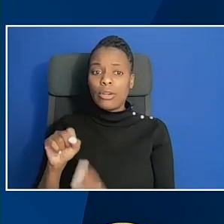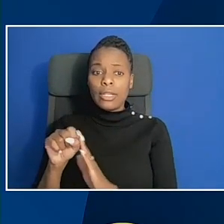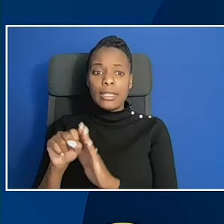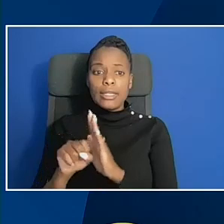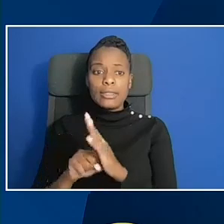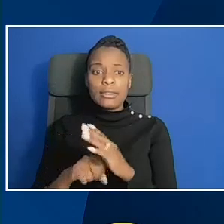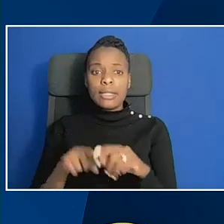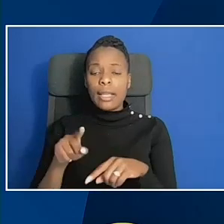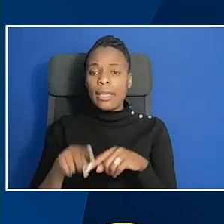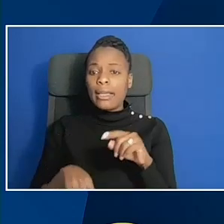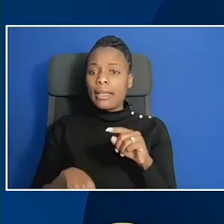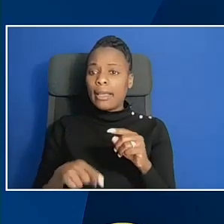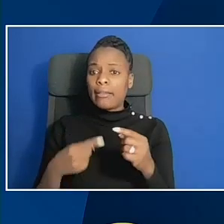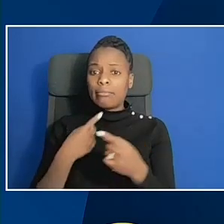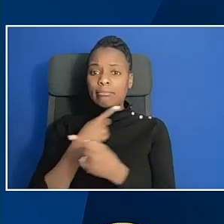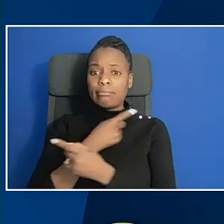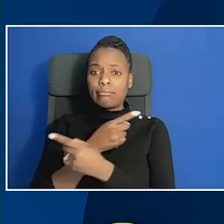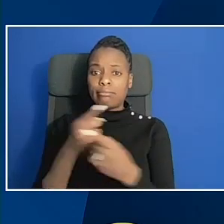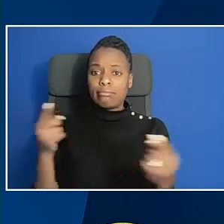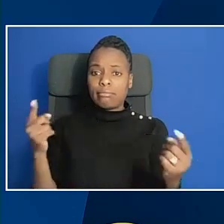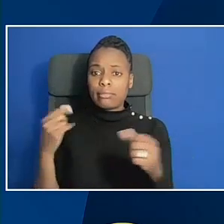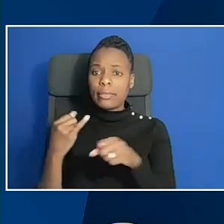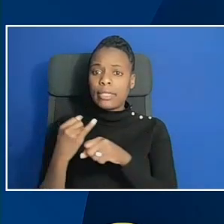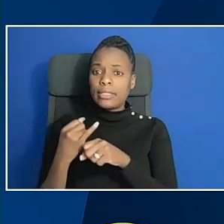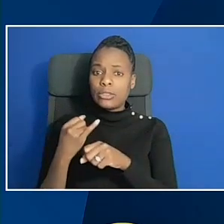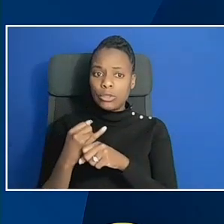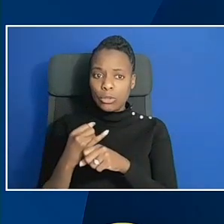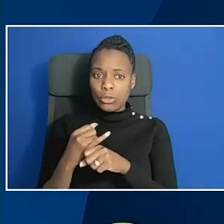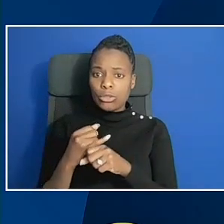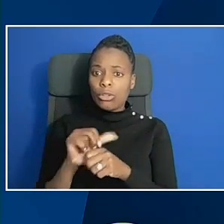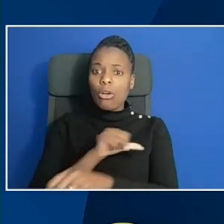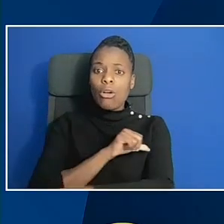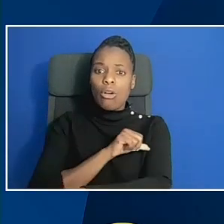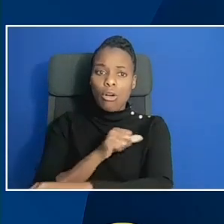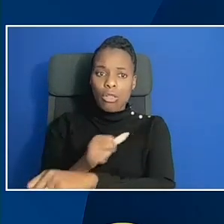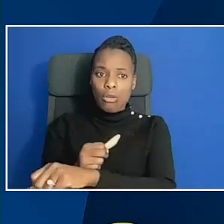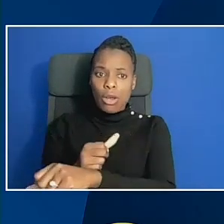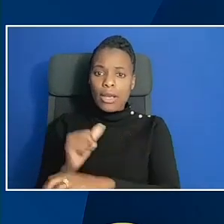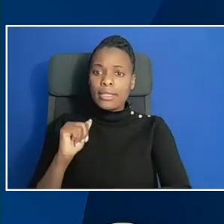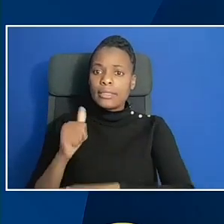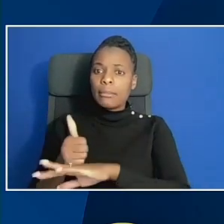declare an institution authorized based on accreditation.